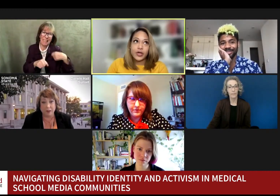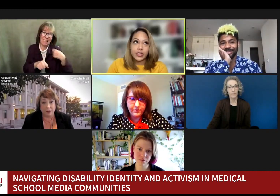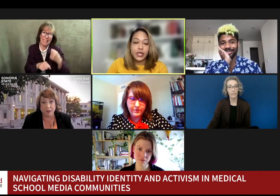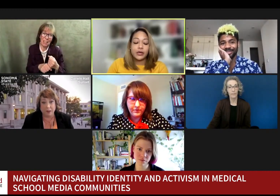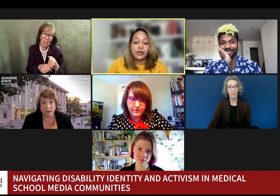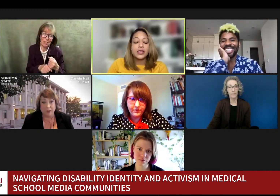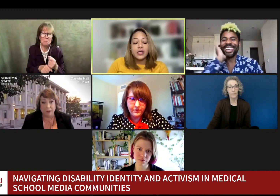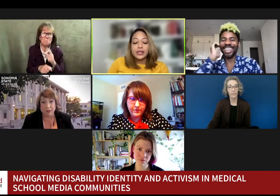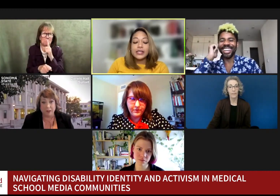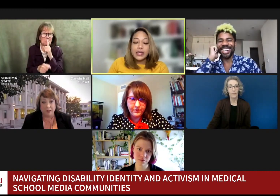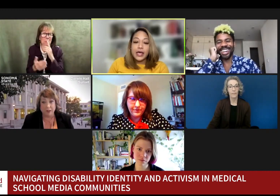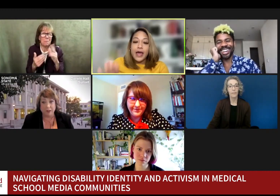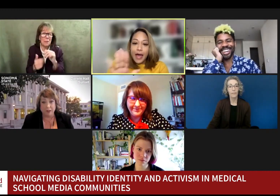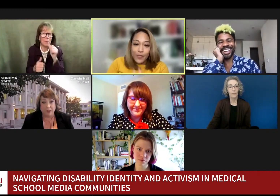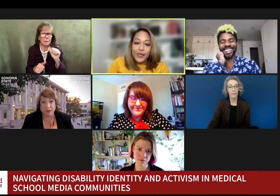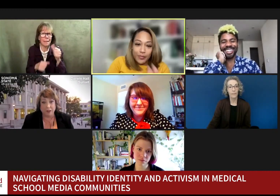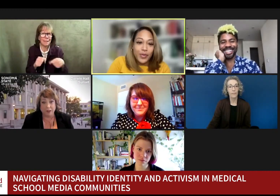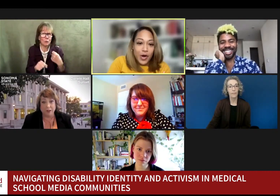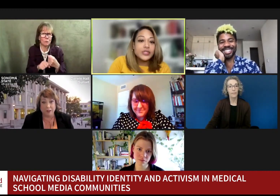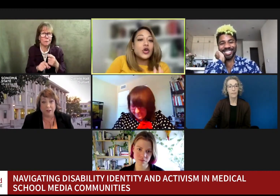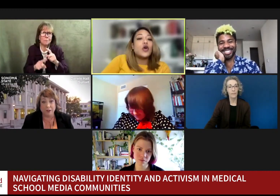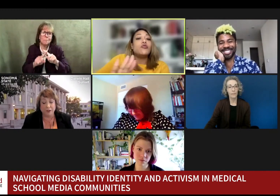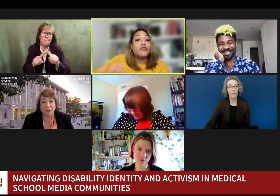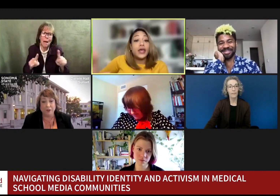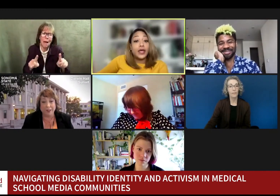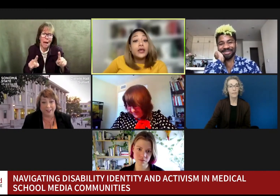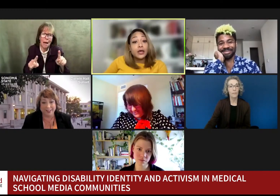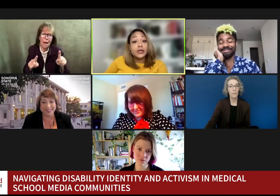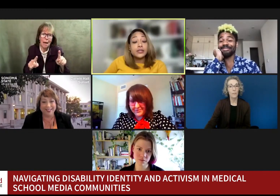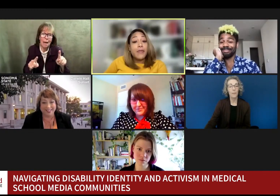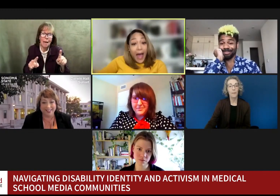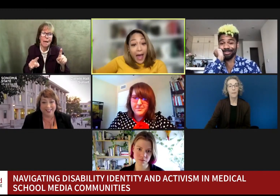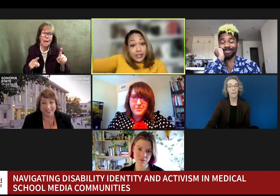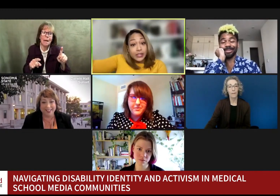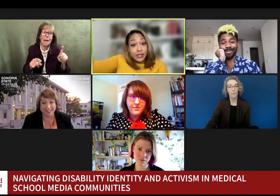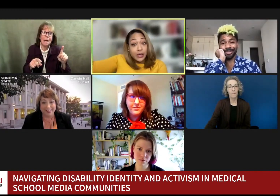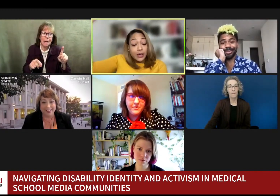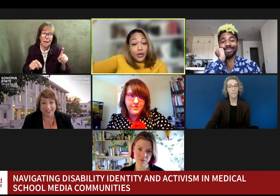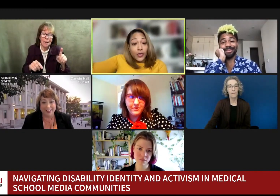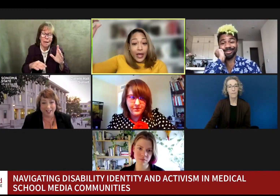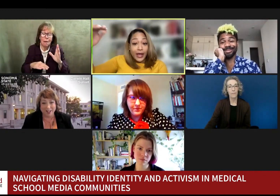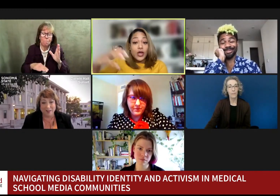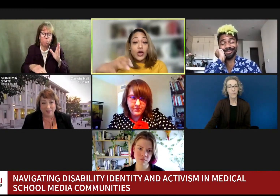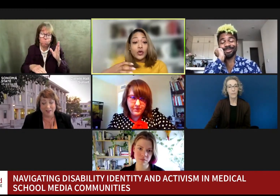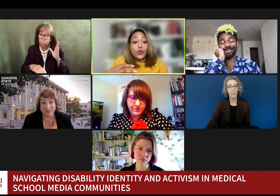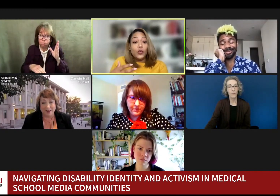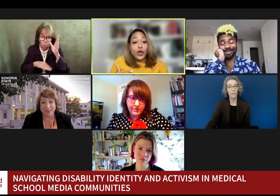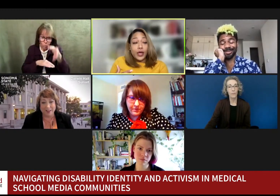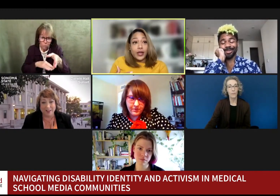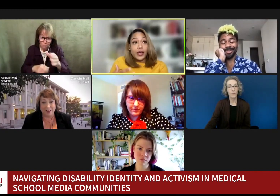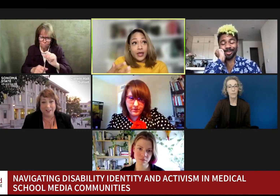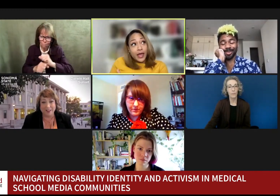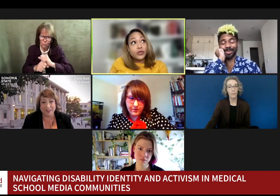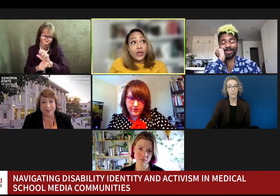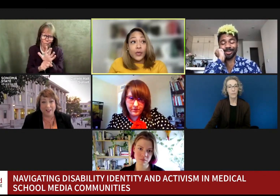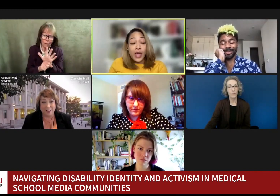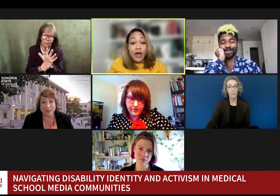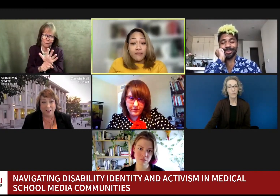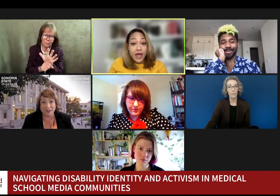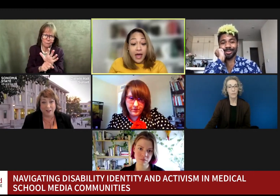Well, let's not go back as far as 10 years, let's say, post COVID Max, okay?. In the handle that we have now,